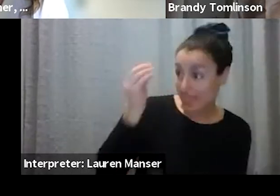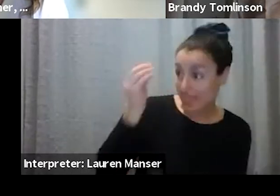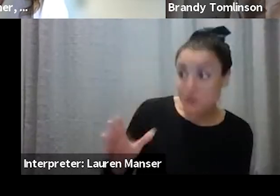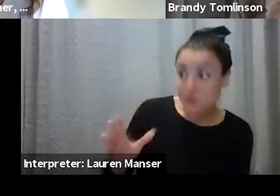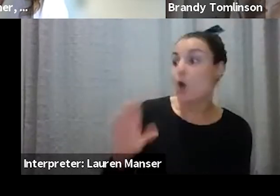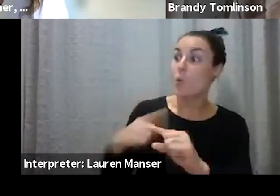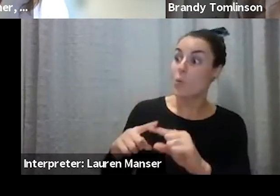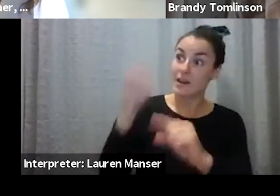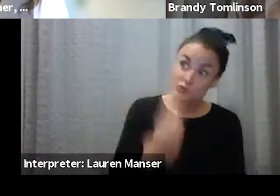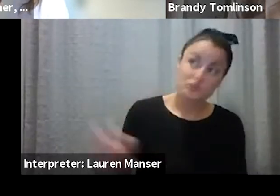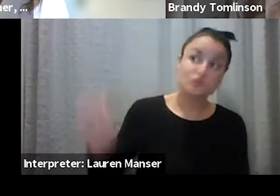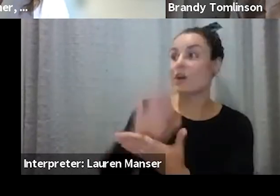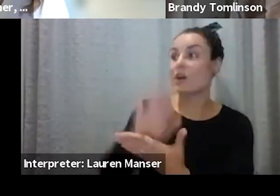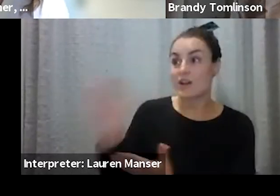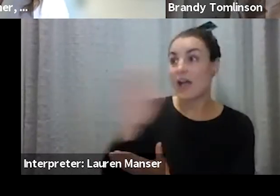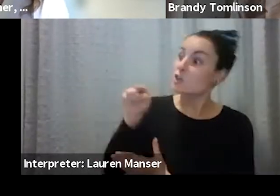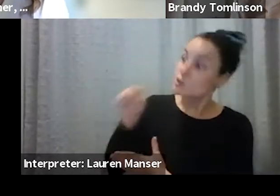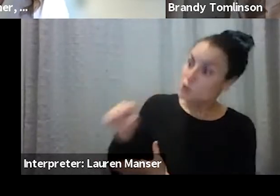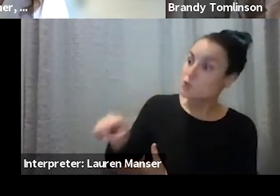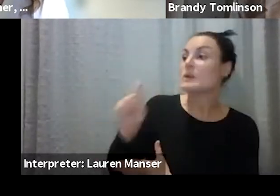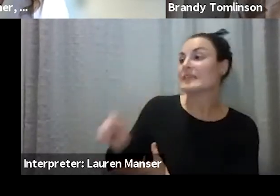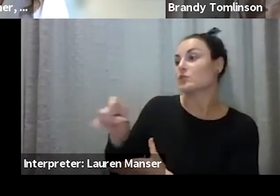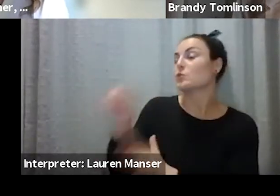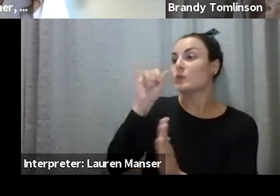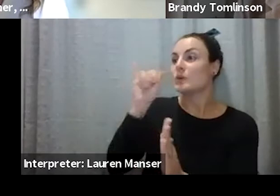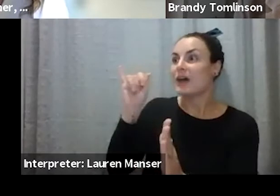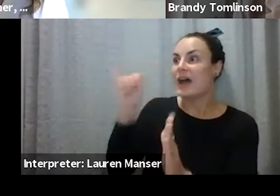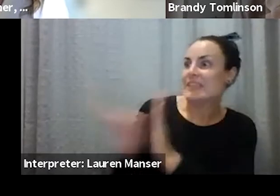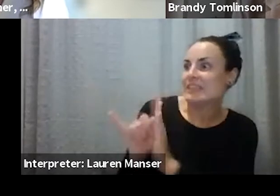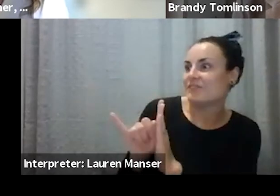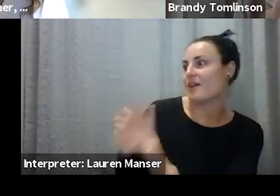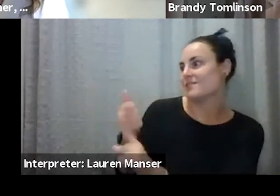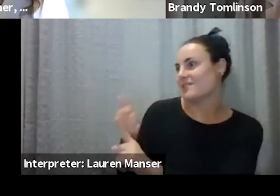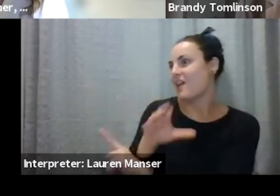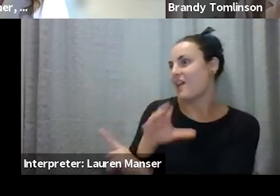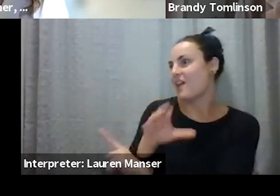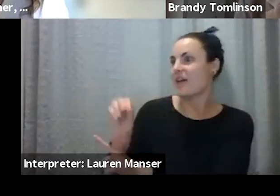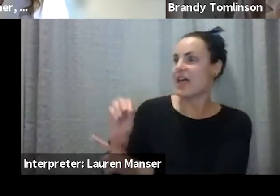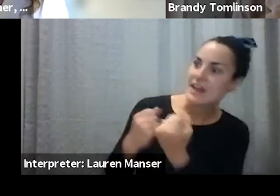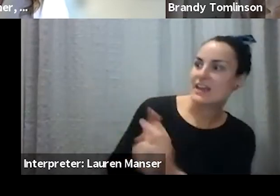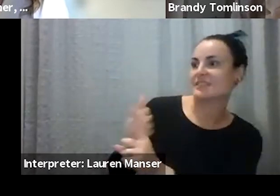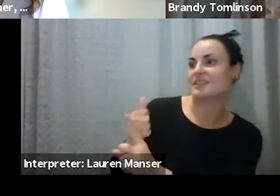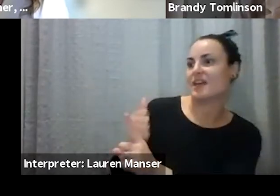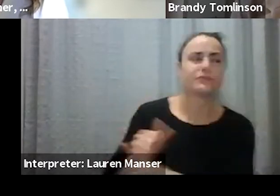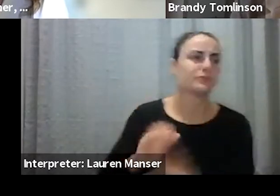like they do at the secondary level. So it's very important, as soon as you get that acceptance letter,